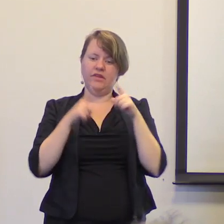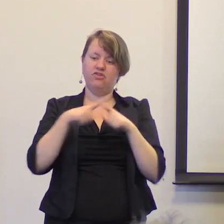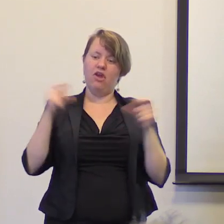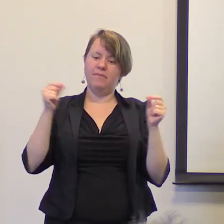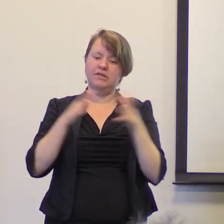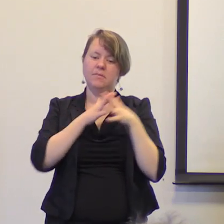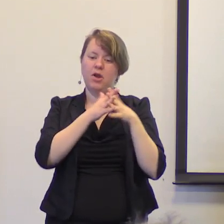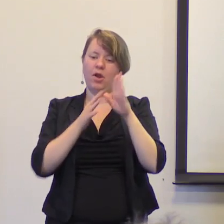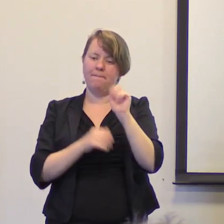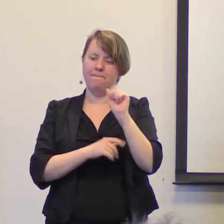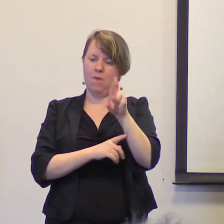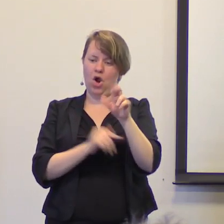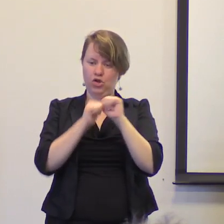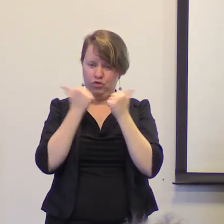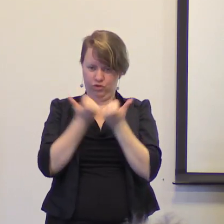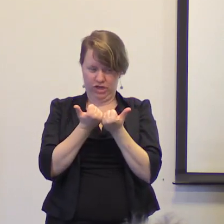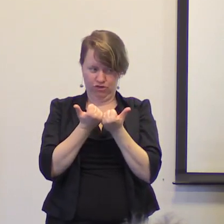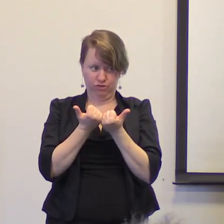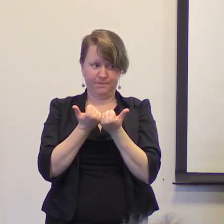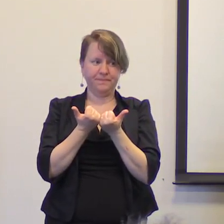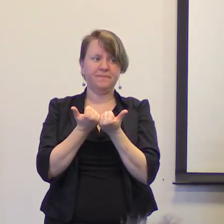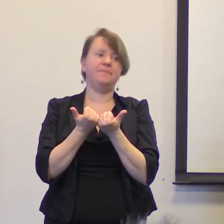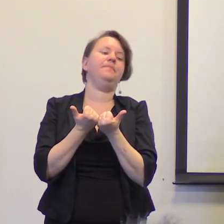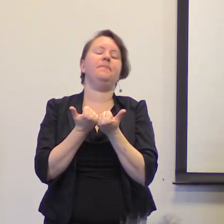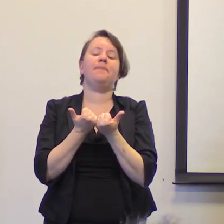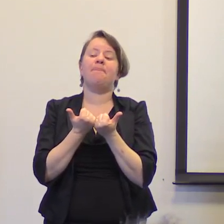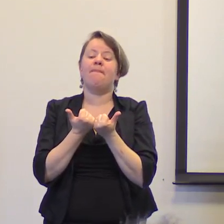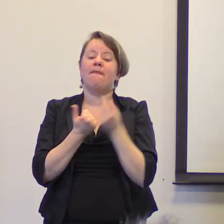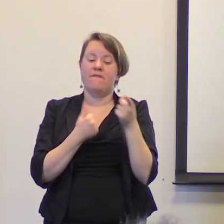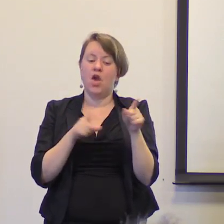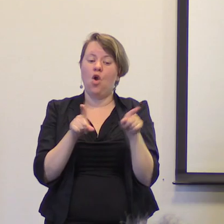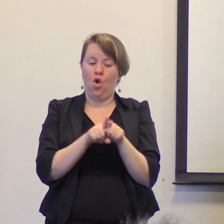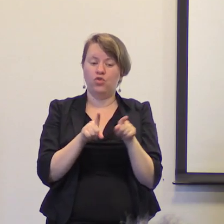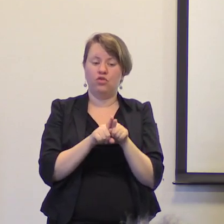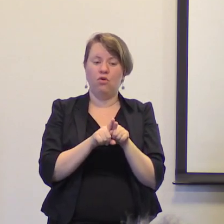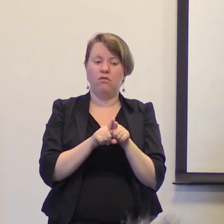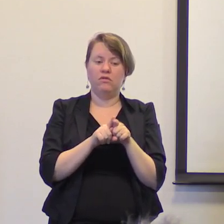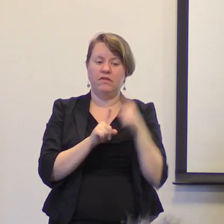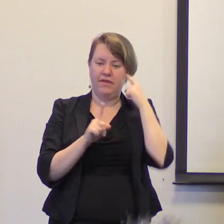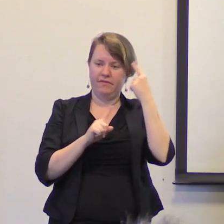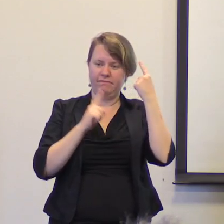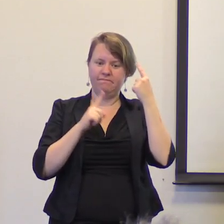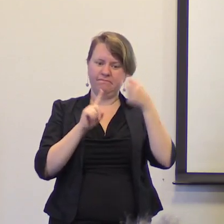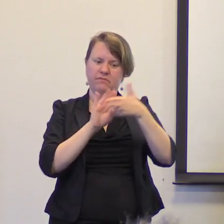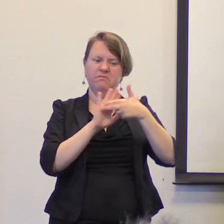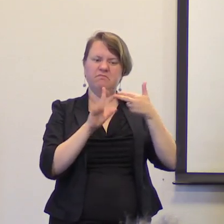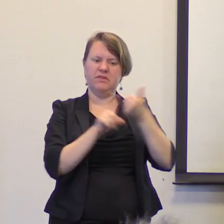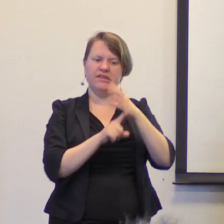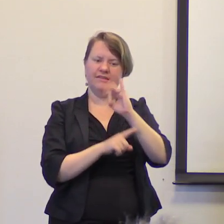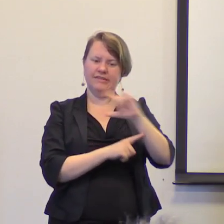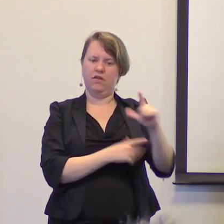Bar Association where they also regard themselves as a civil rights organization and remembering